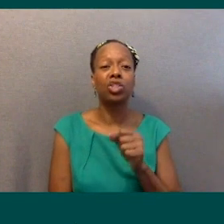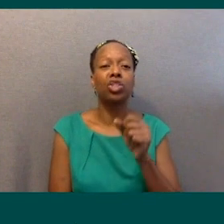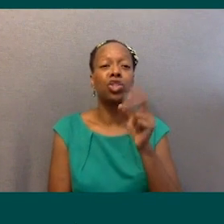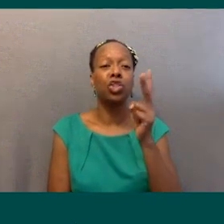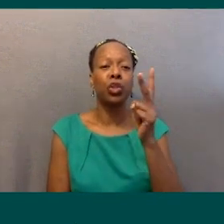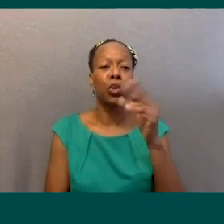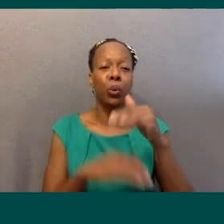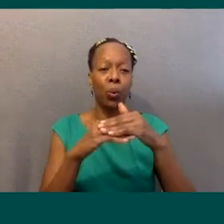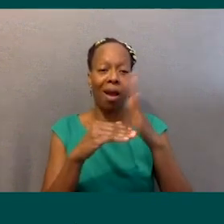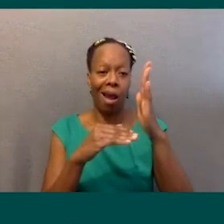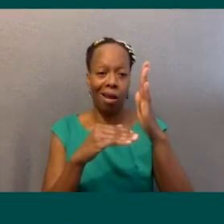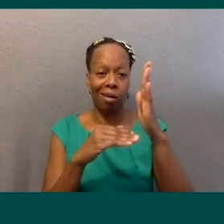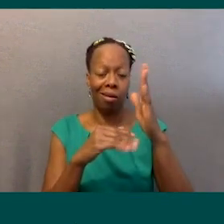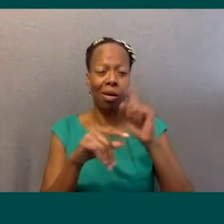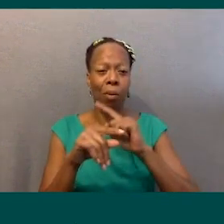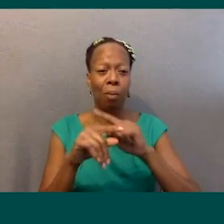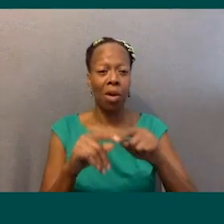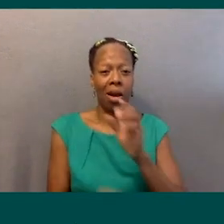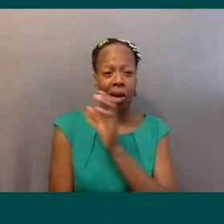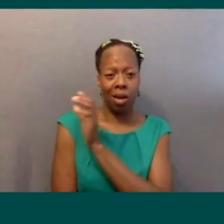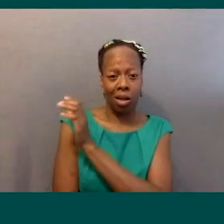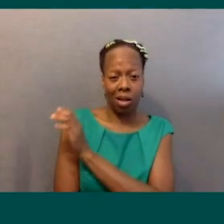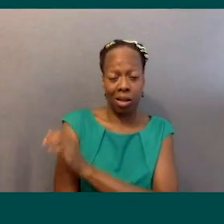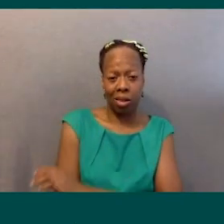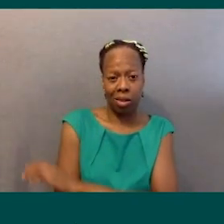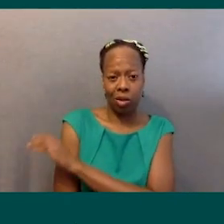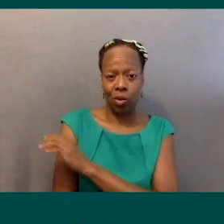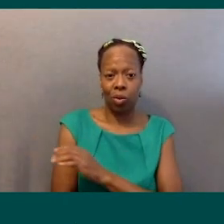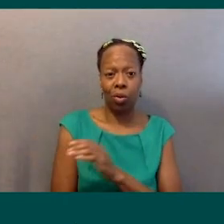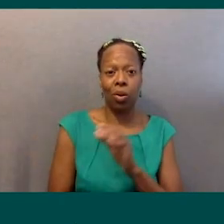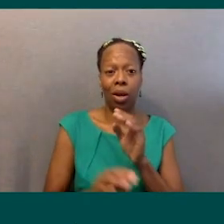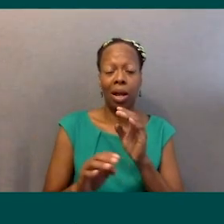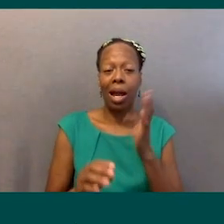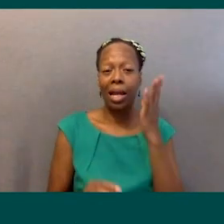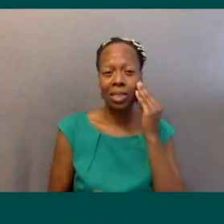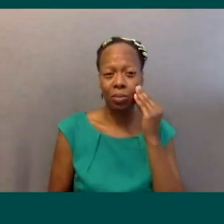but clinical experience ever since botulinum toxin came out